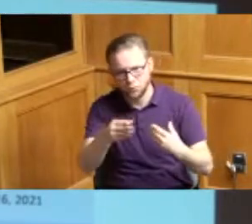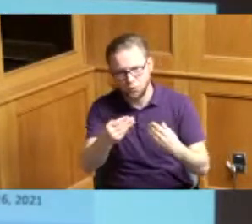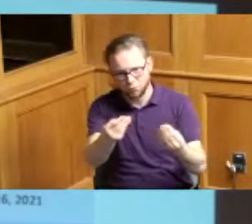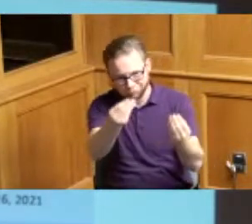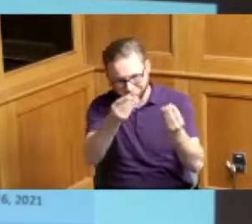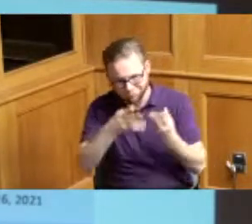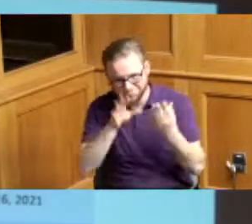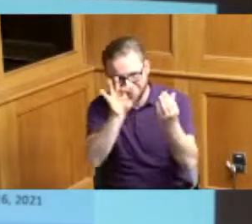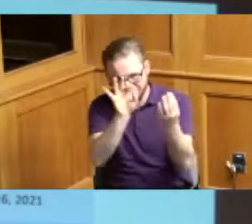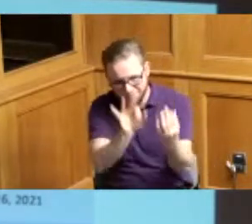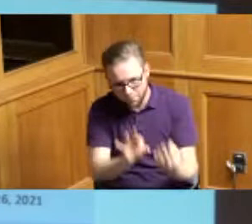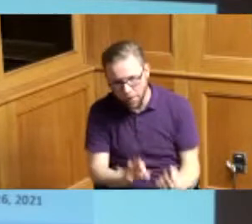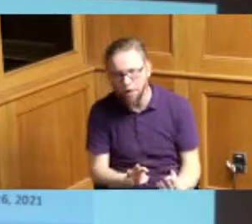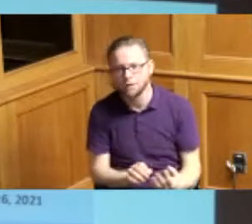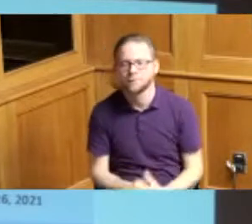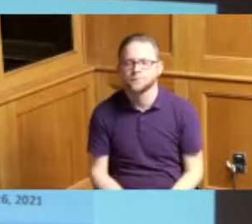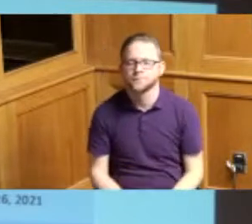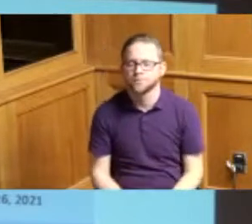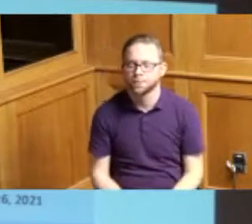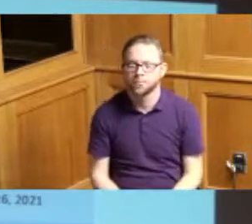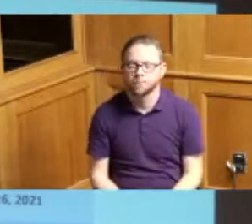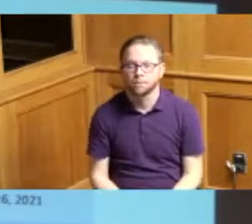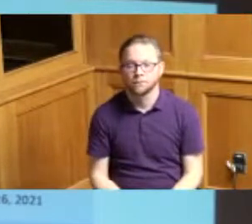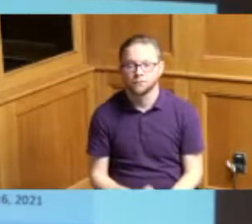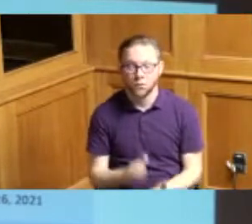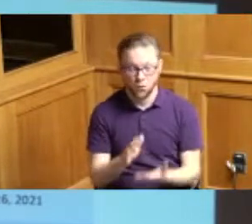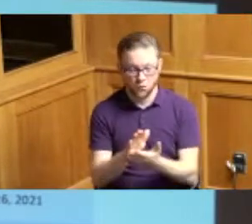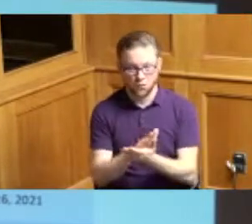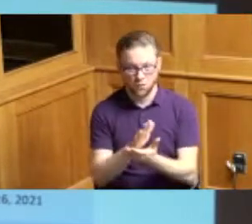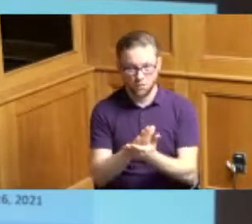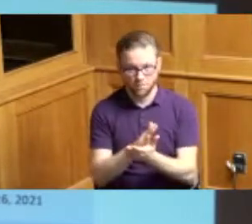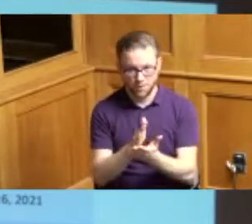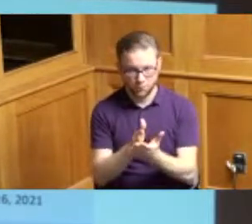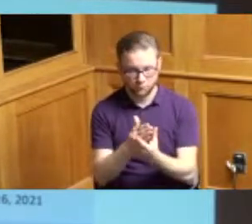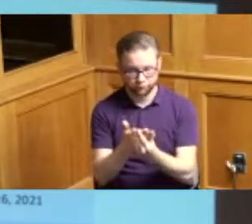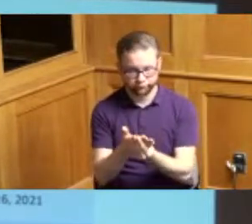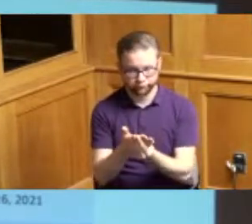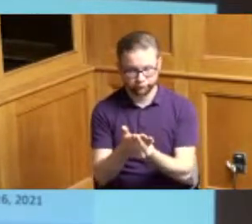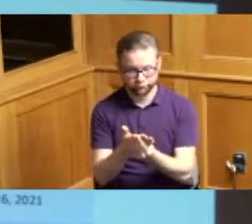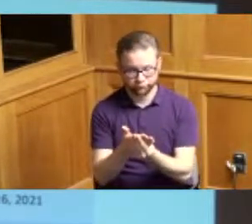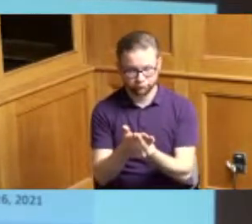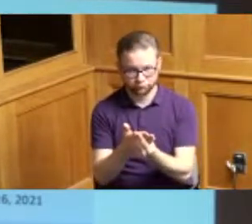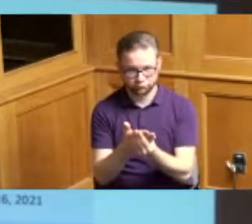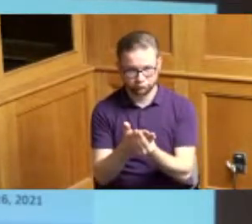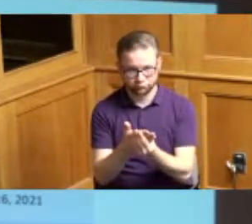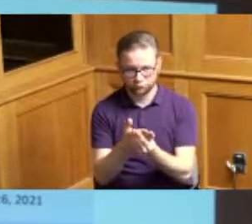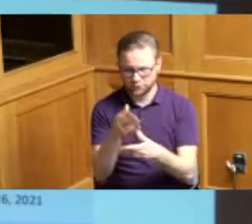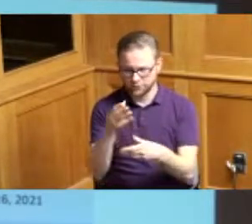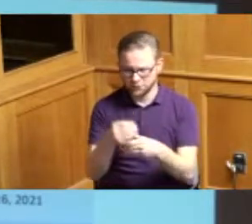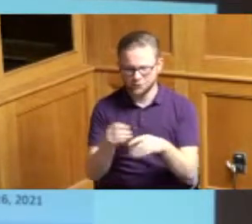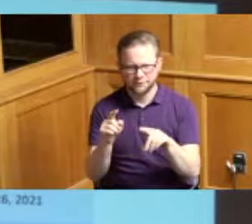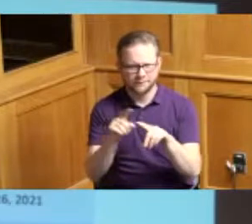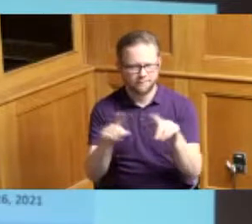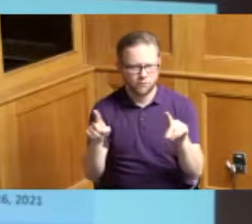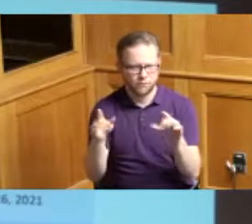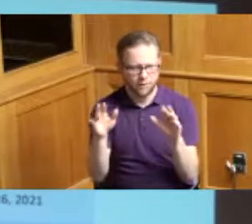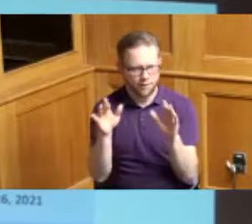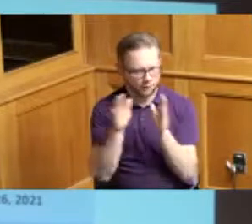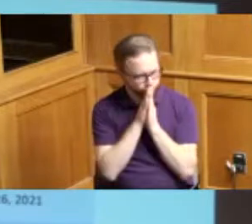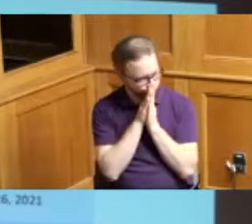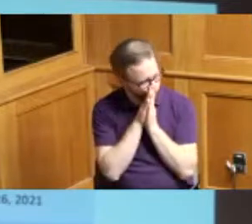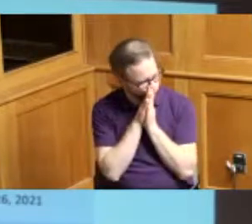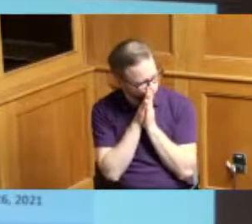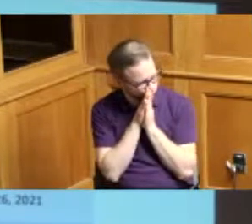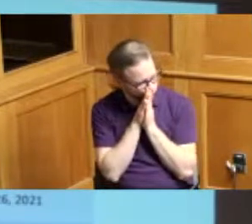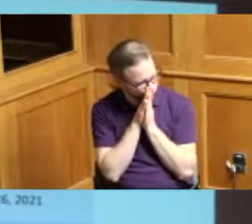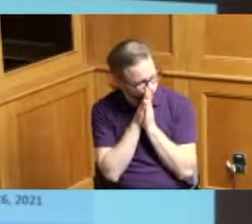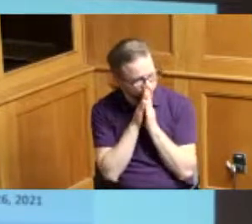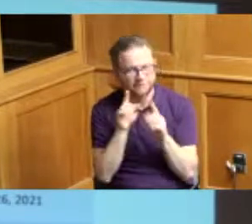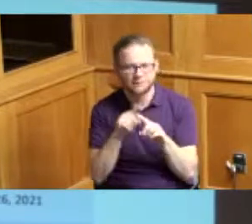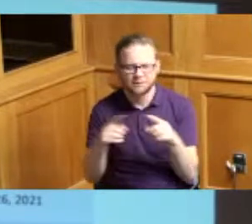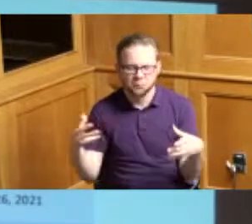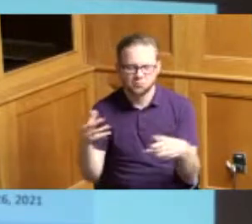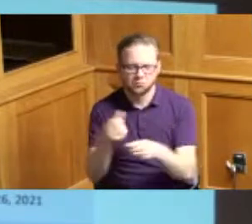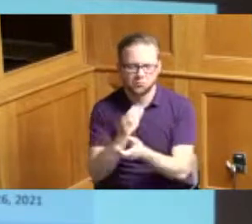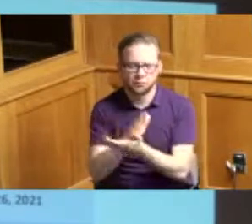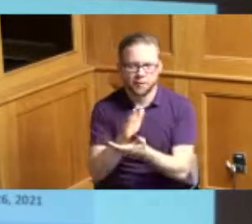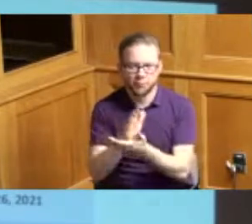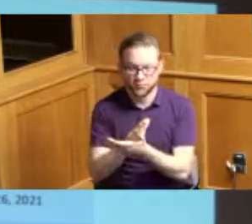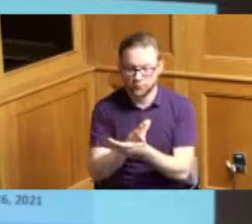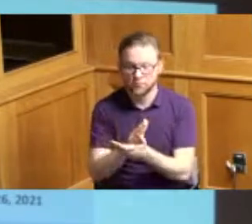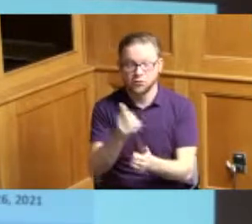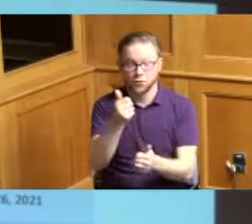in your packets you also have a different briefing papers so after each of our meetings